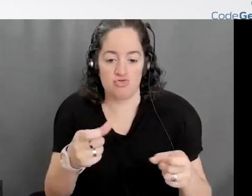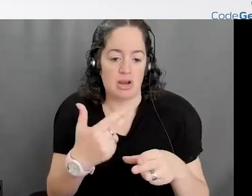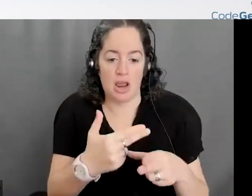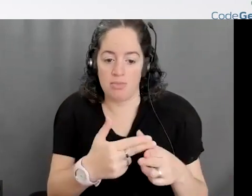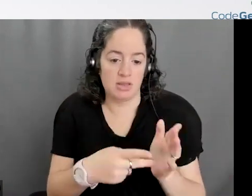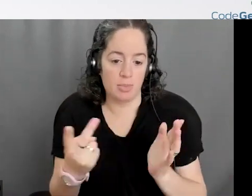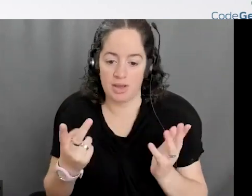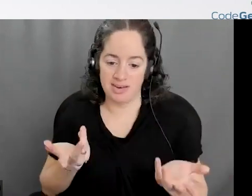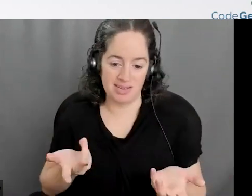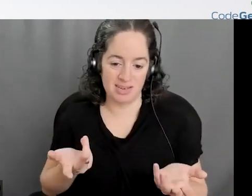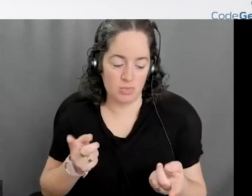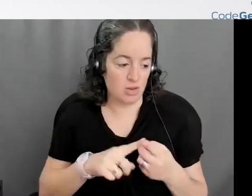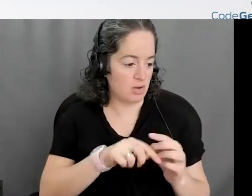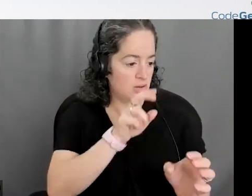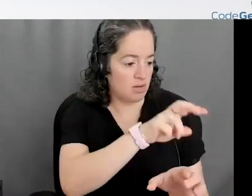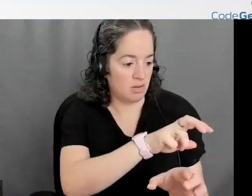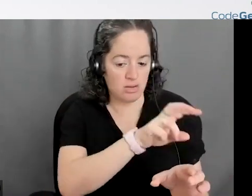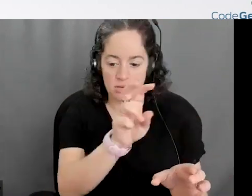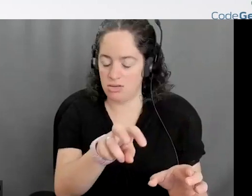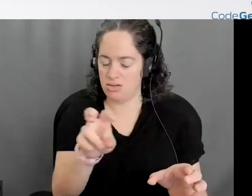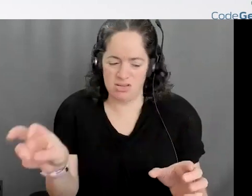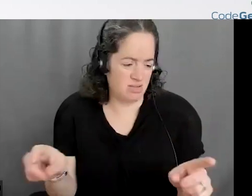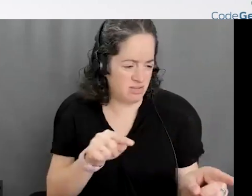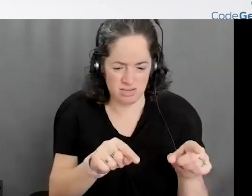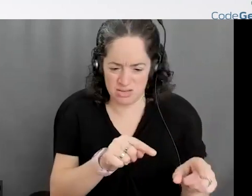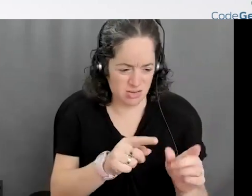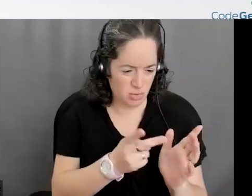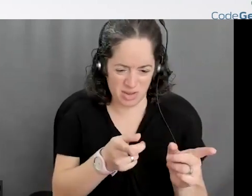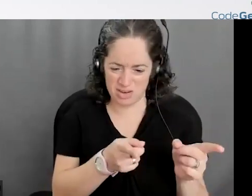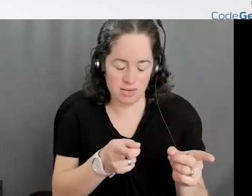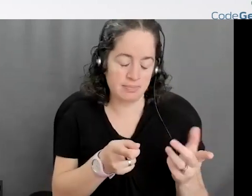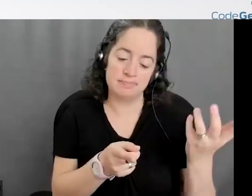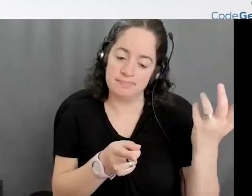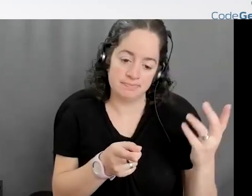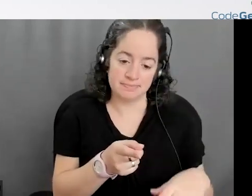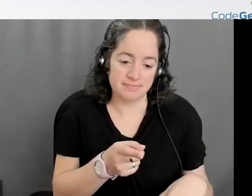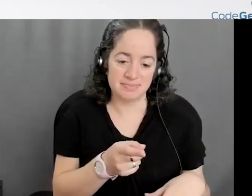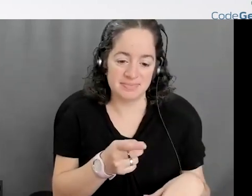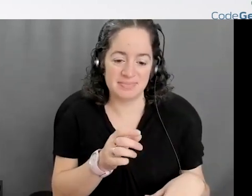if they're tabbing through or using the screen reader to navigate, and they end up in that table, and there's no data there.